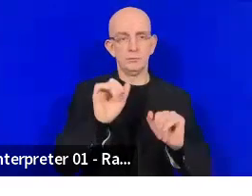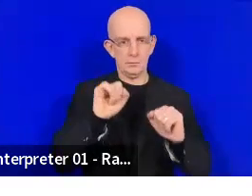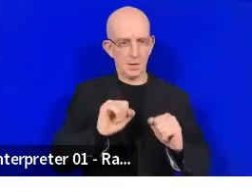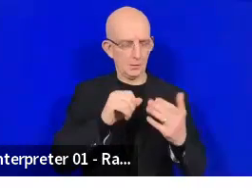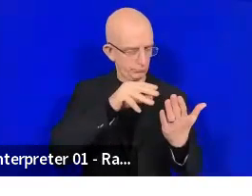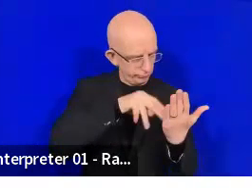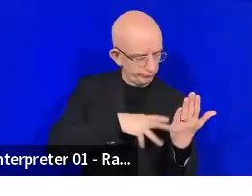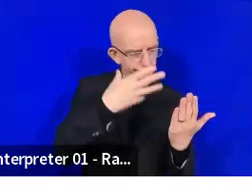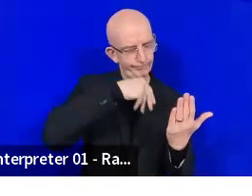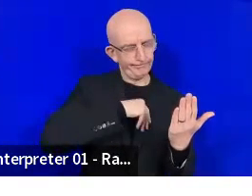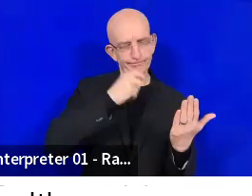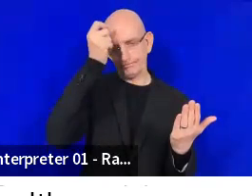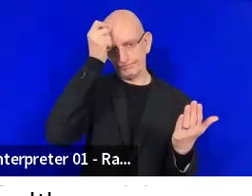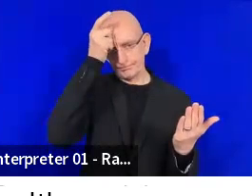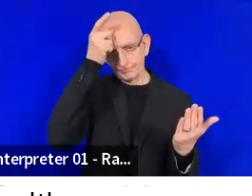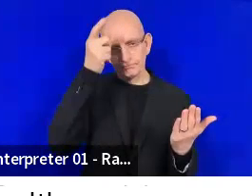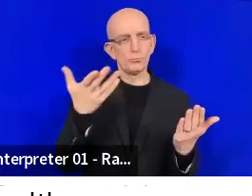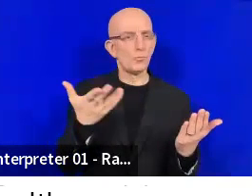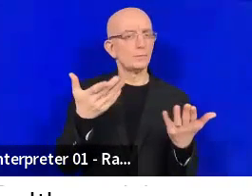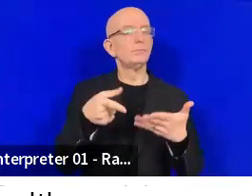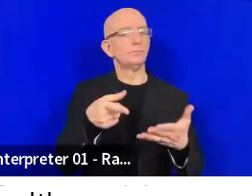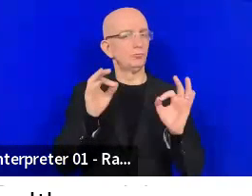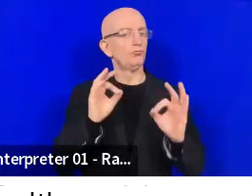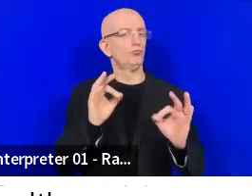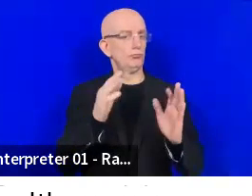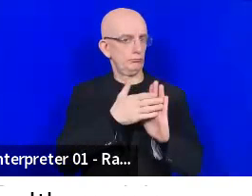Next slide, I'm sorry. Yeah.